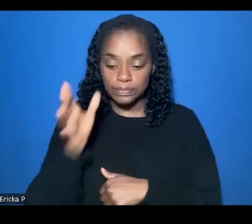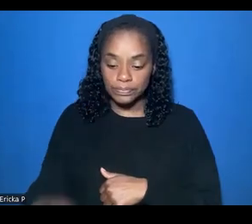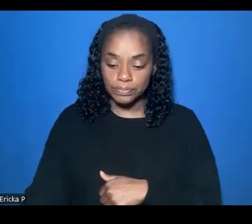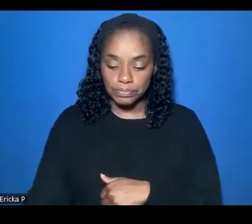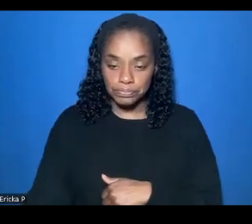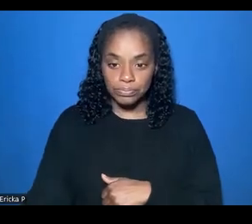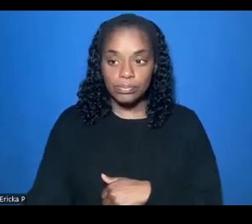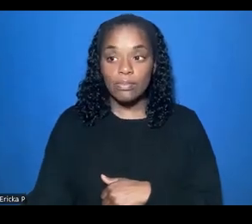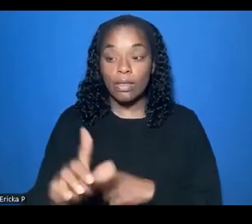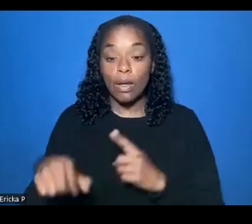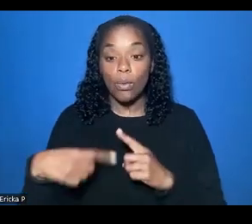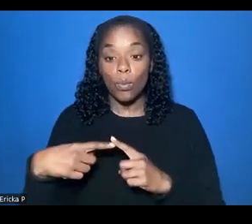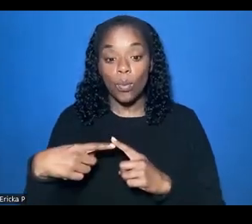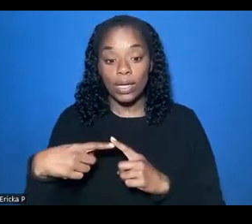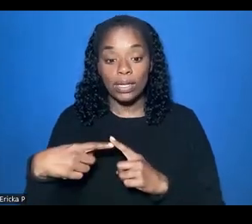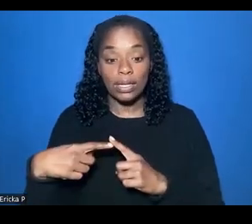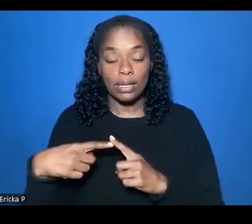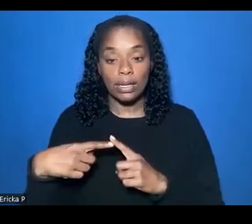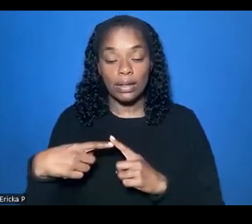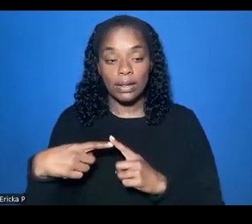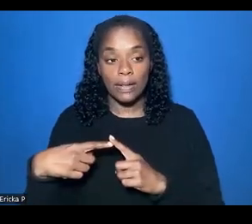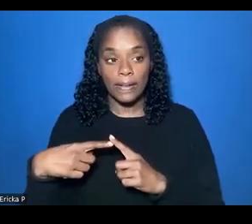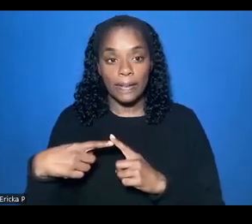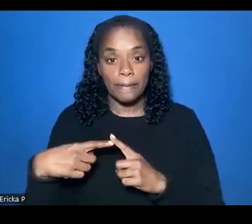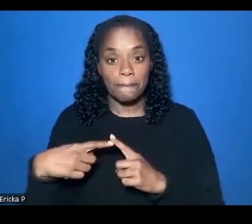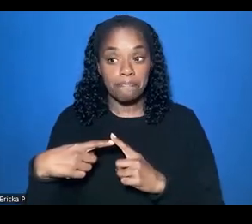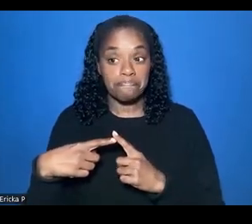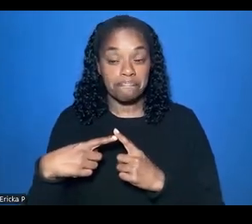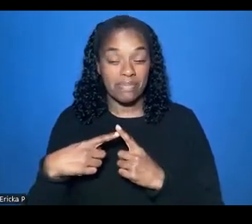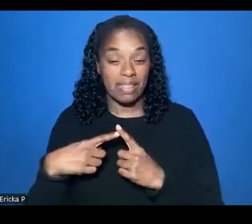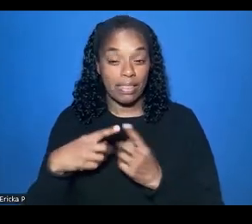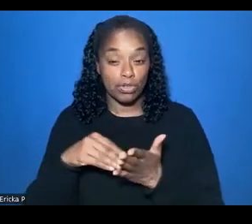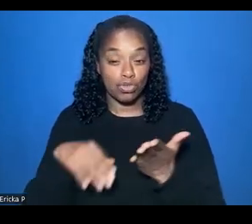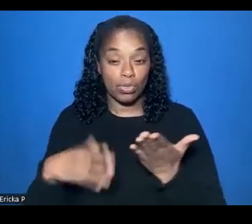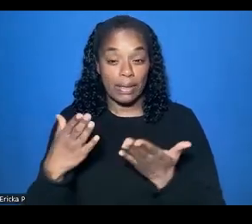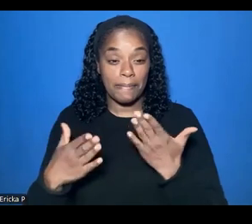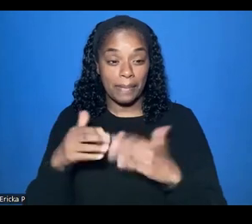when their child is facing, suspension due to behavior.